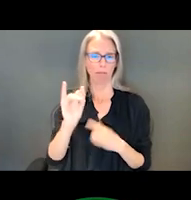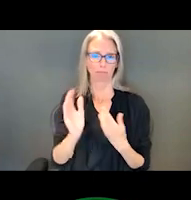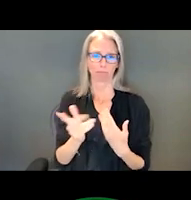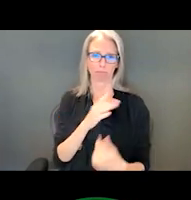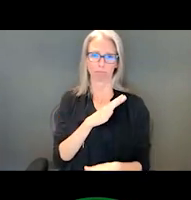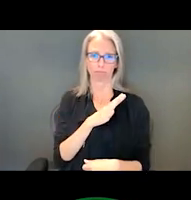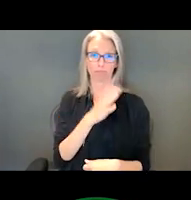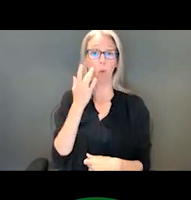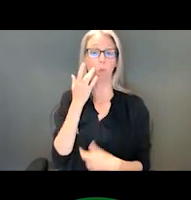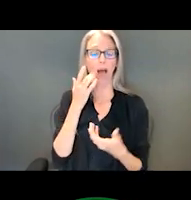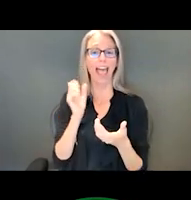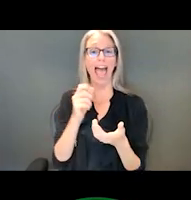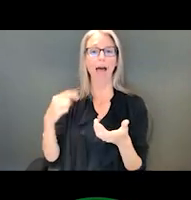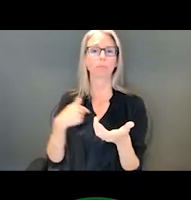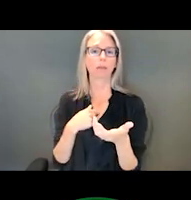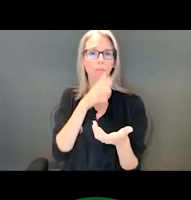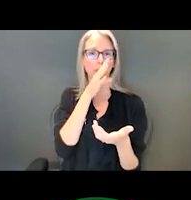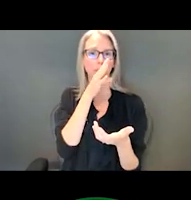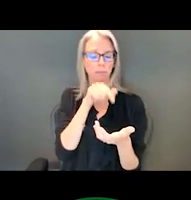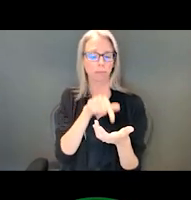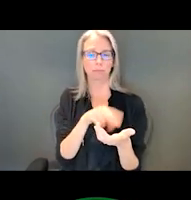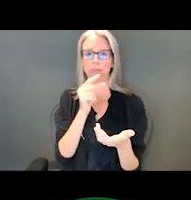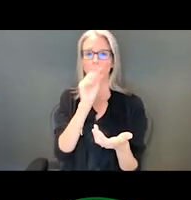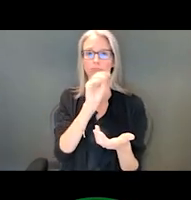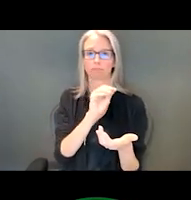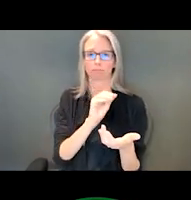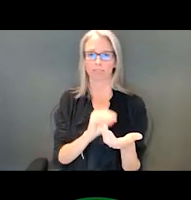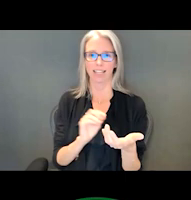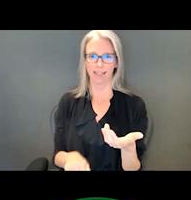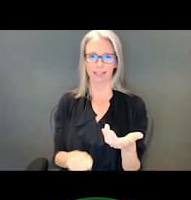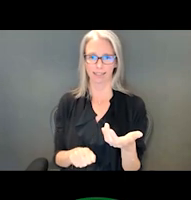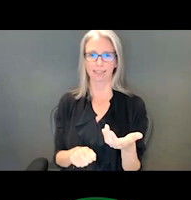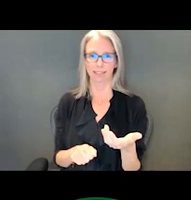Mark, do you have anything to add? No, not unless there's a specific follow up.